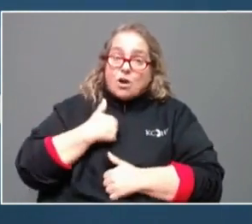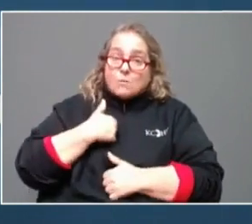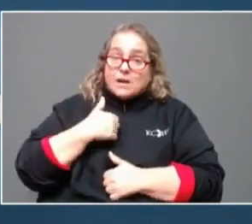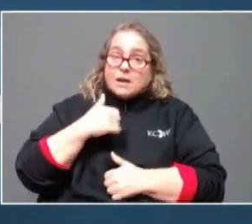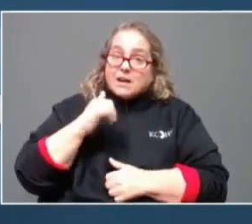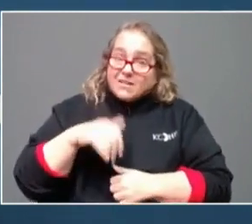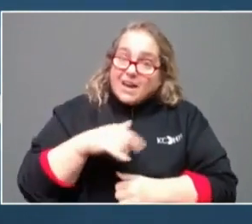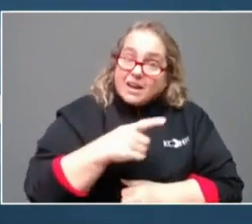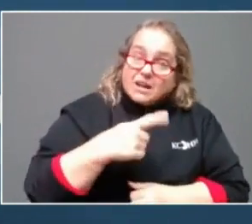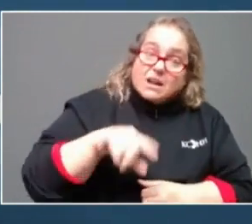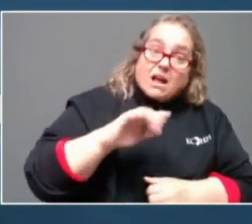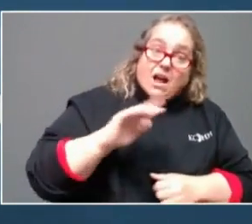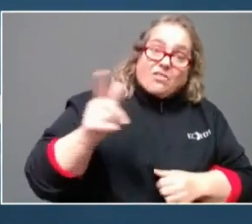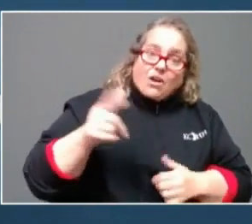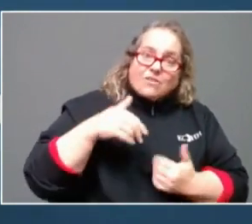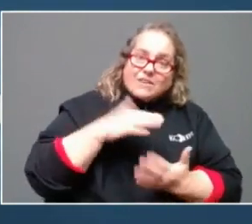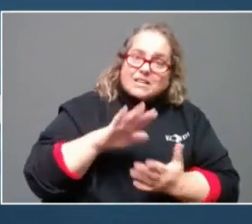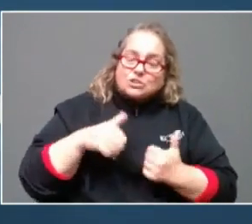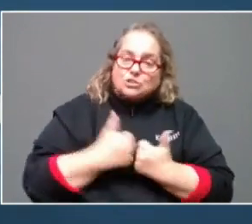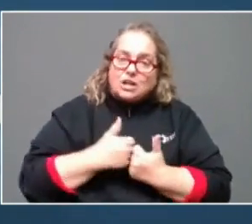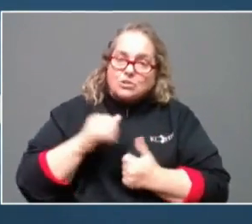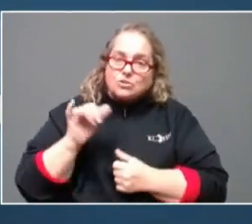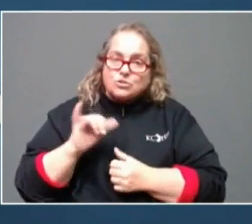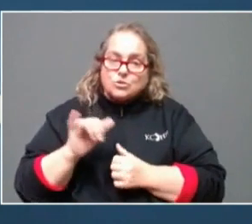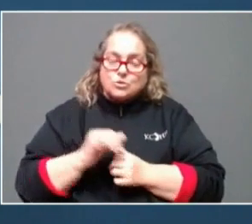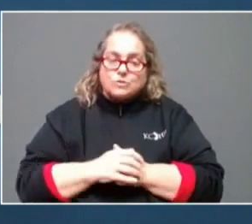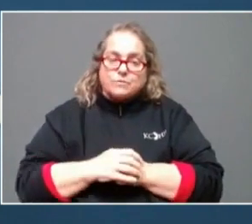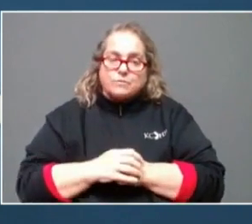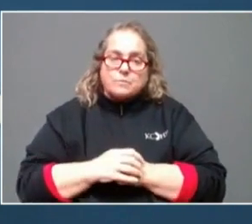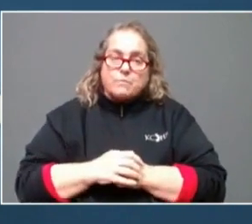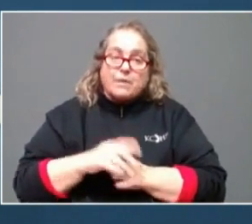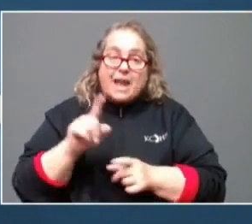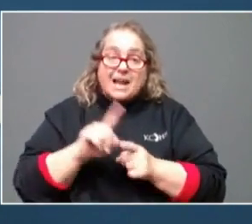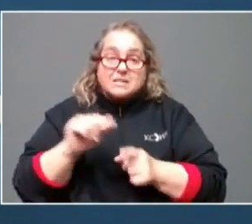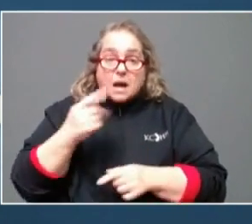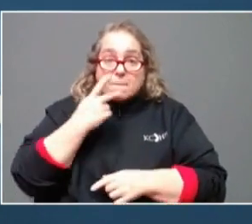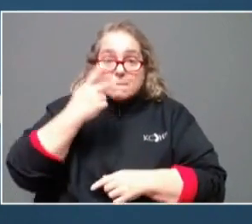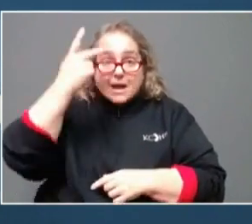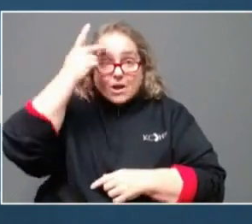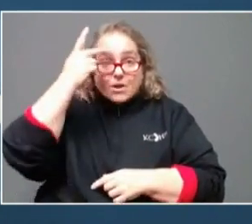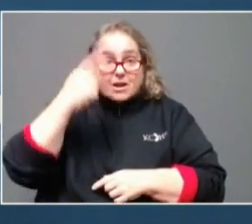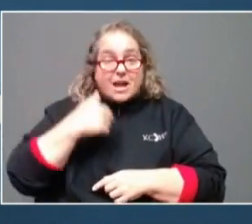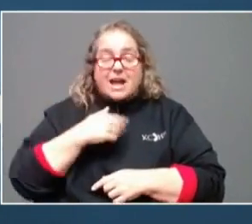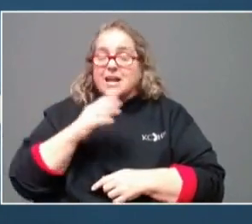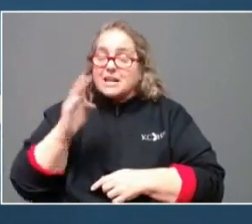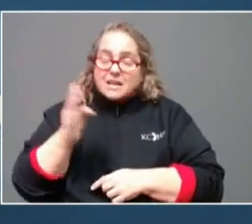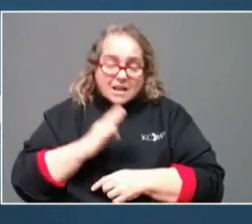facing that challenge out there. Um as a parent, I never wanted any of my kids,